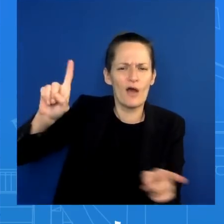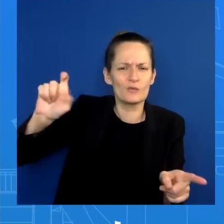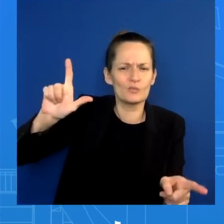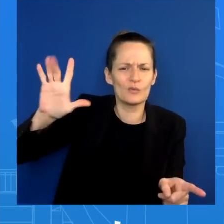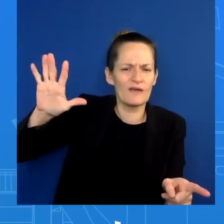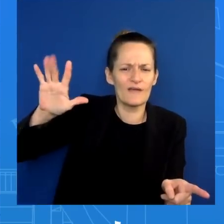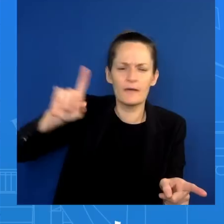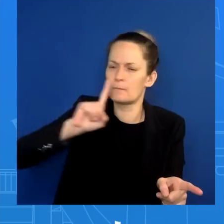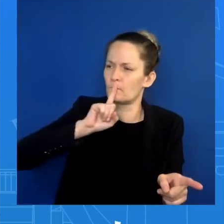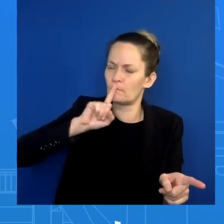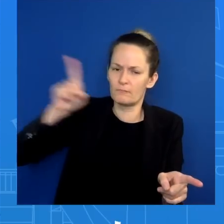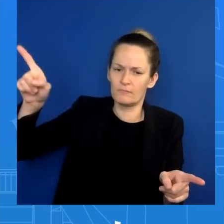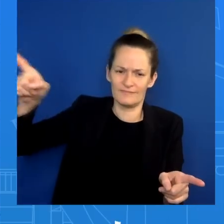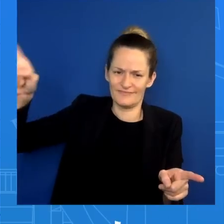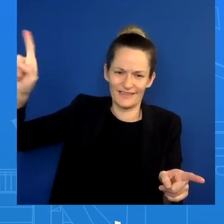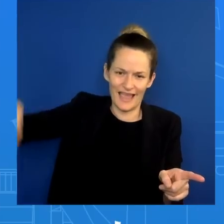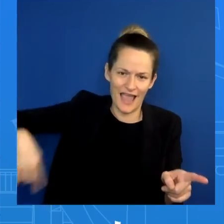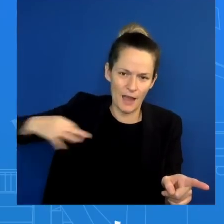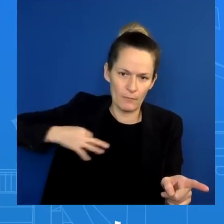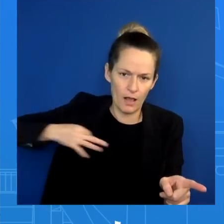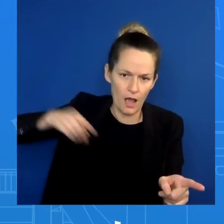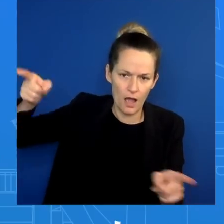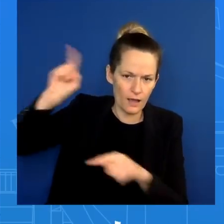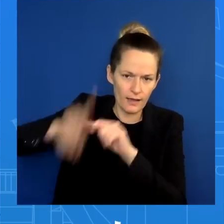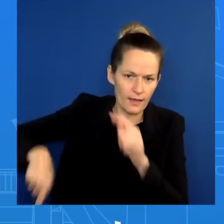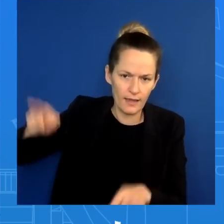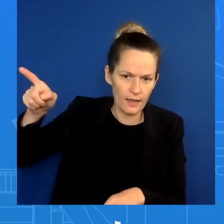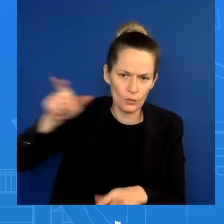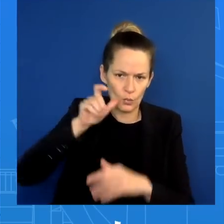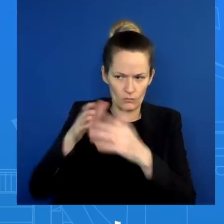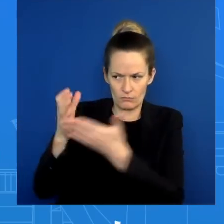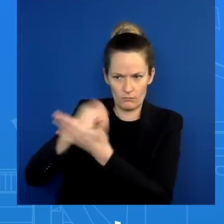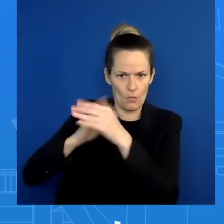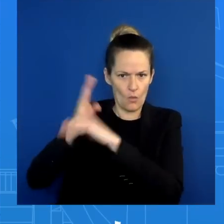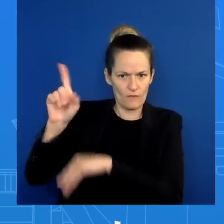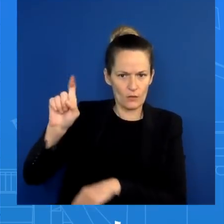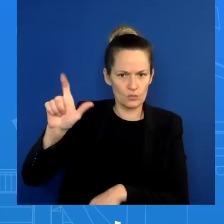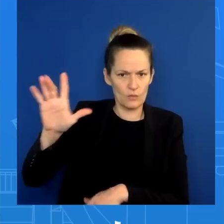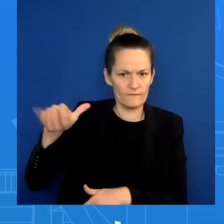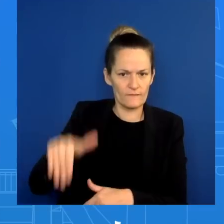in this briefing room today and we said it multiple times yesterday. $60,000 household.